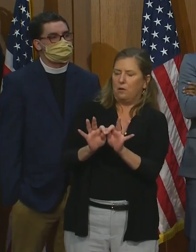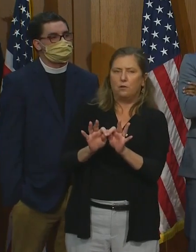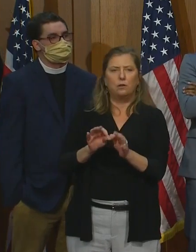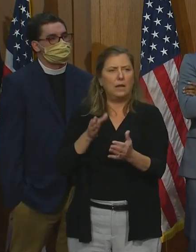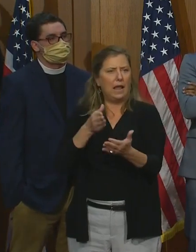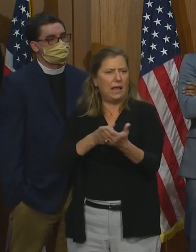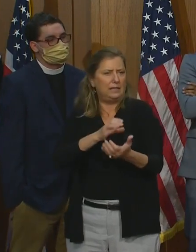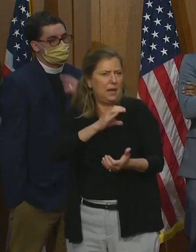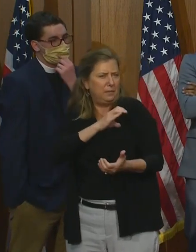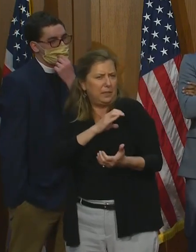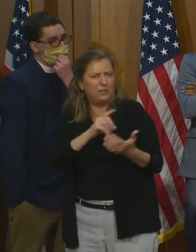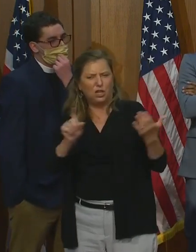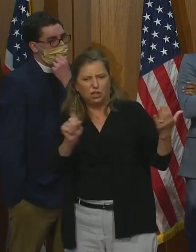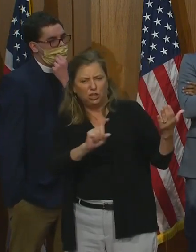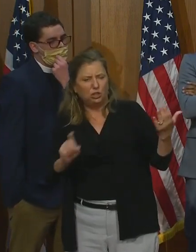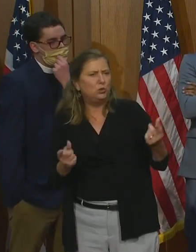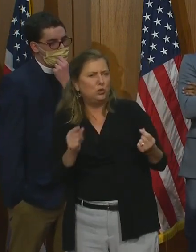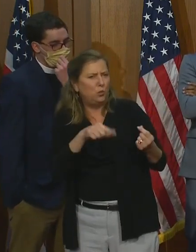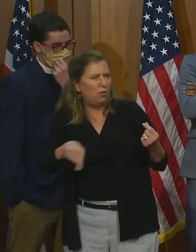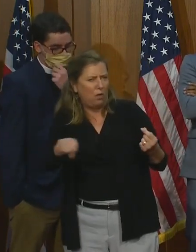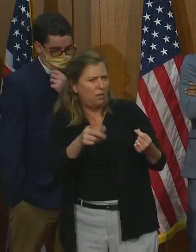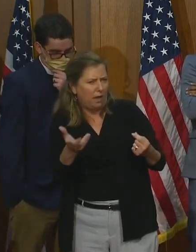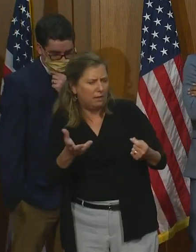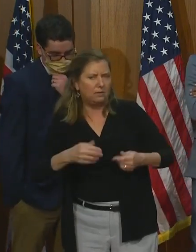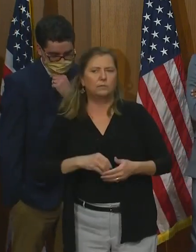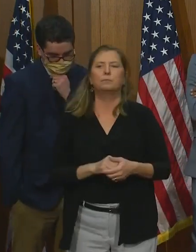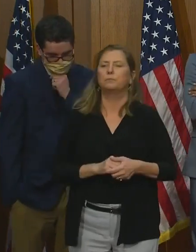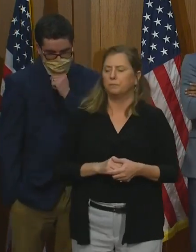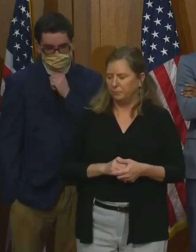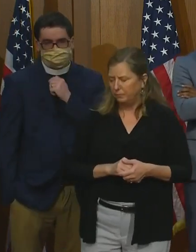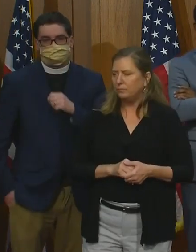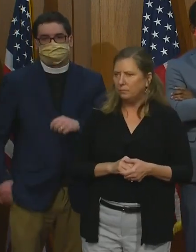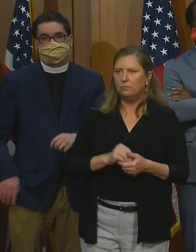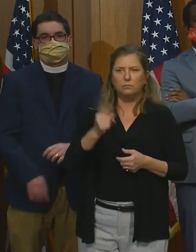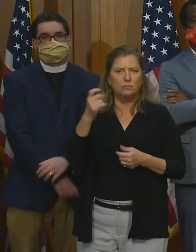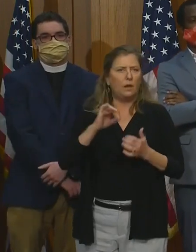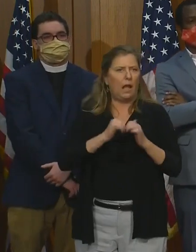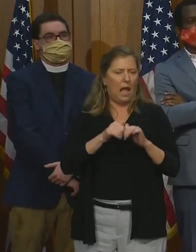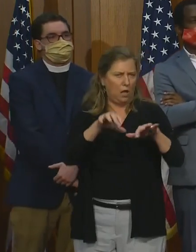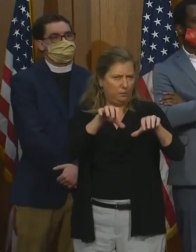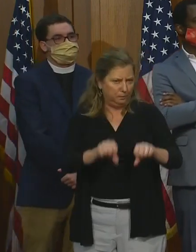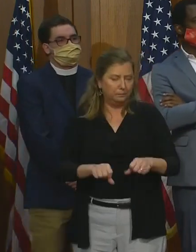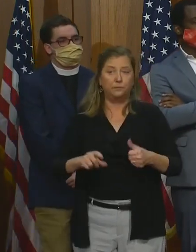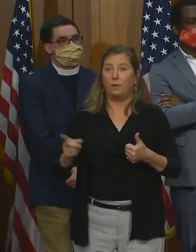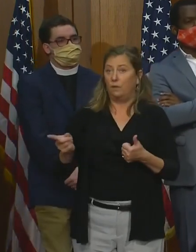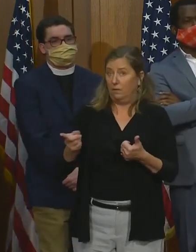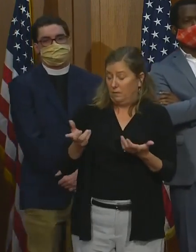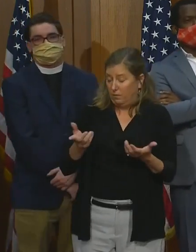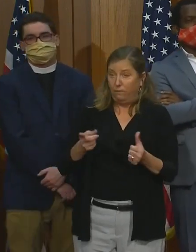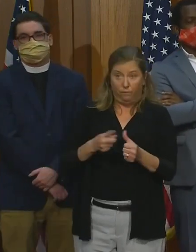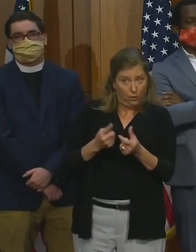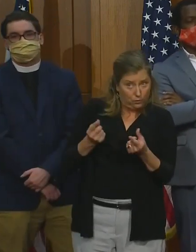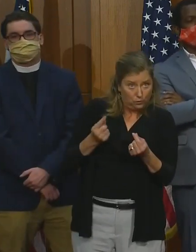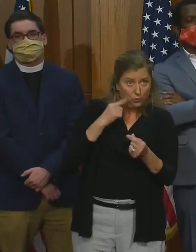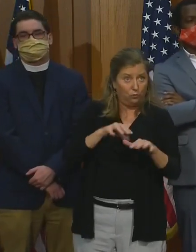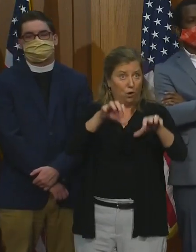BLACK LIVES MATTER AND ANTI POLICE BRUTALITY MESSAGES ANYTHING. ON YEAH THE QUESTION